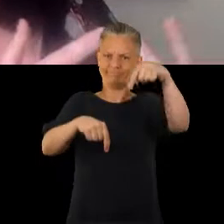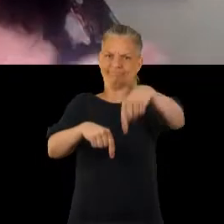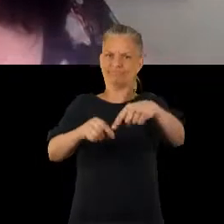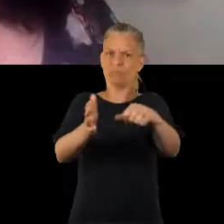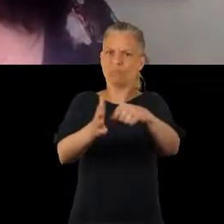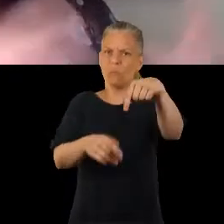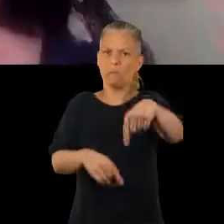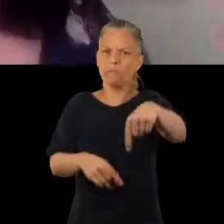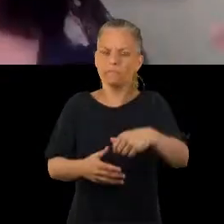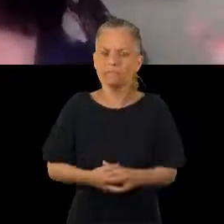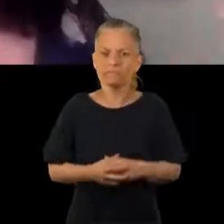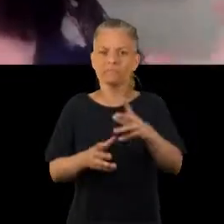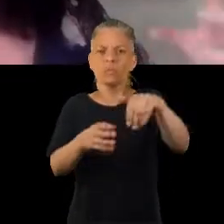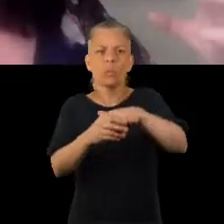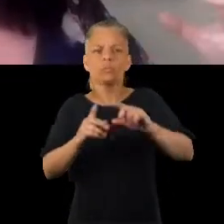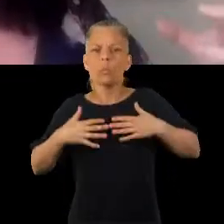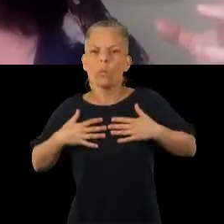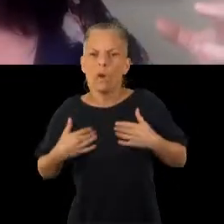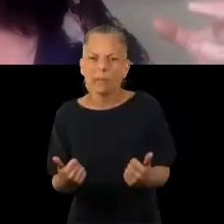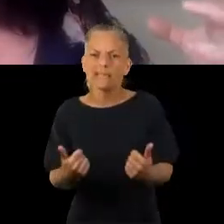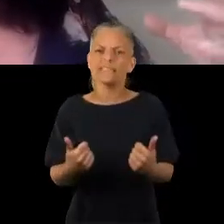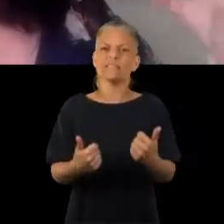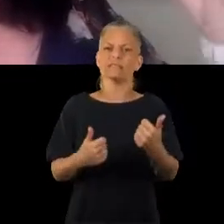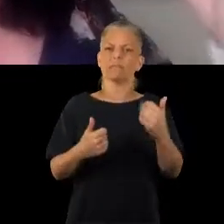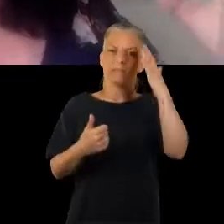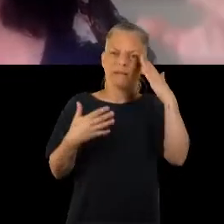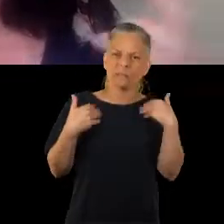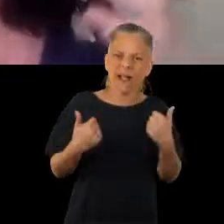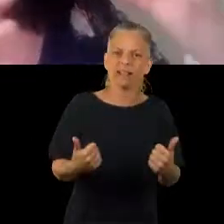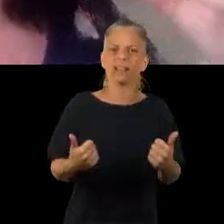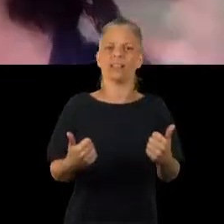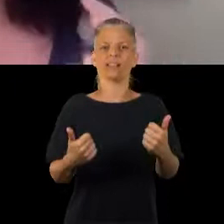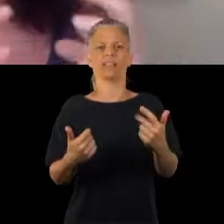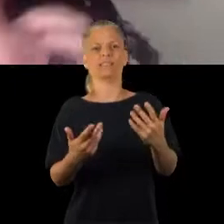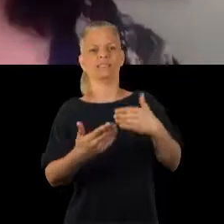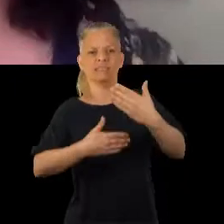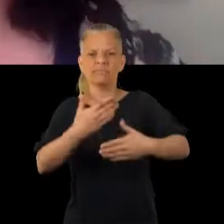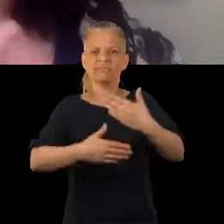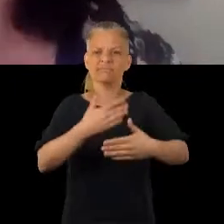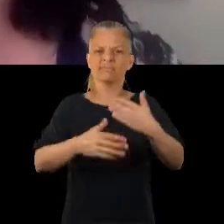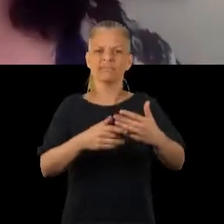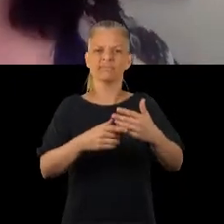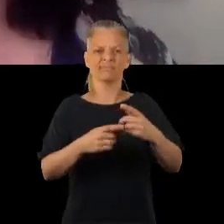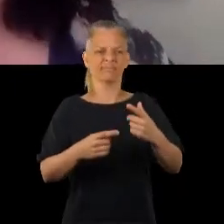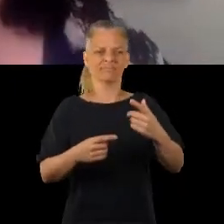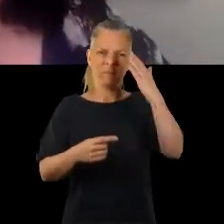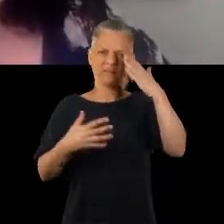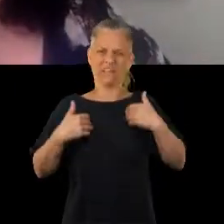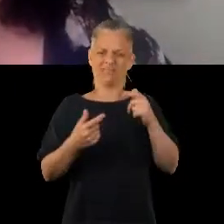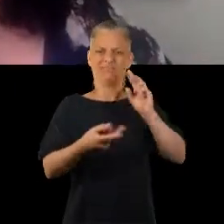in peer support and it’s interesting when you start trying to bring together the mental health services and peers, which is why I’m really interested to have this chat